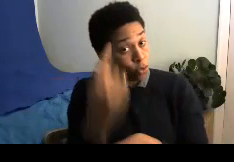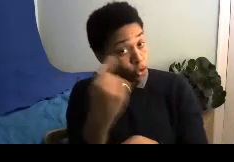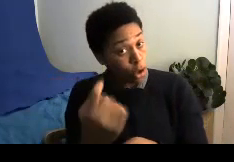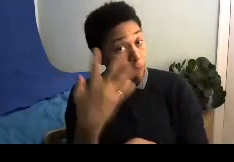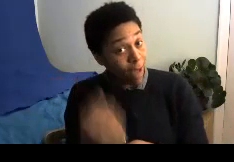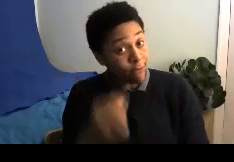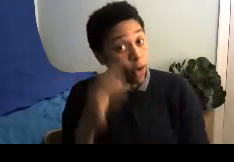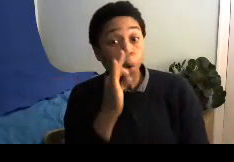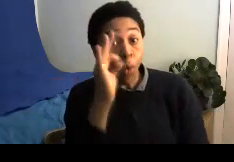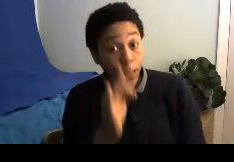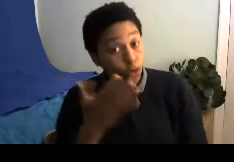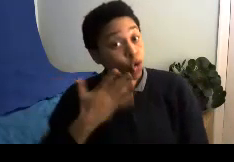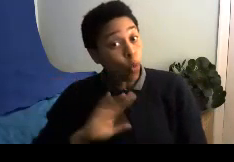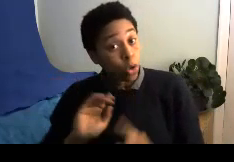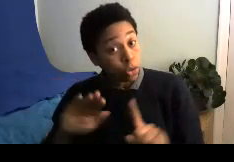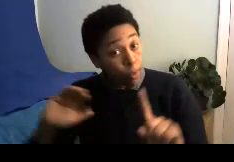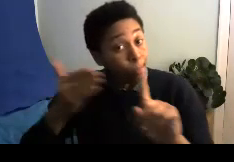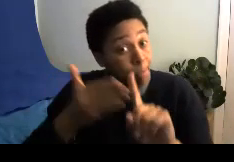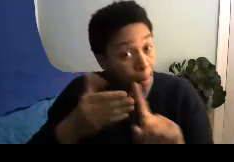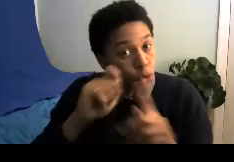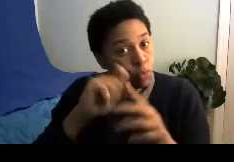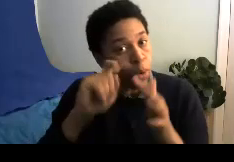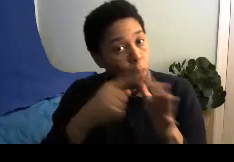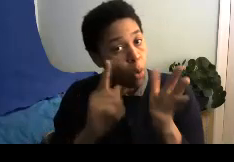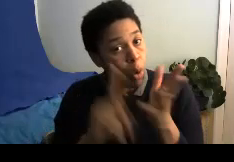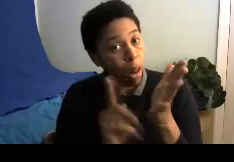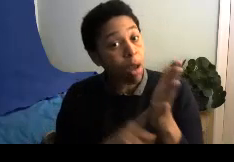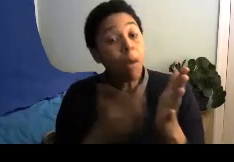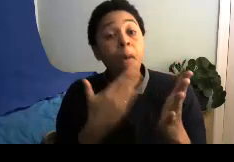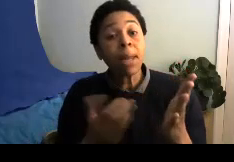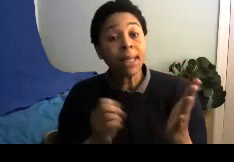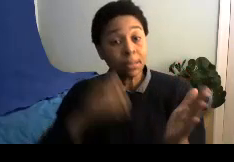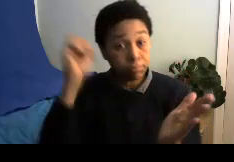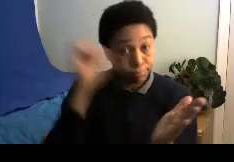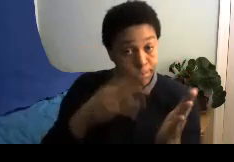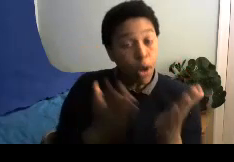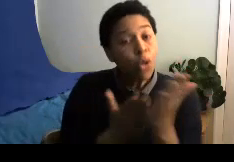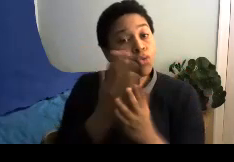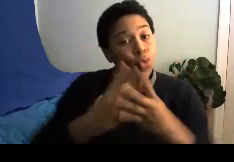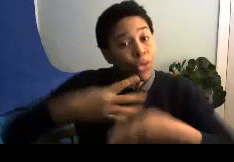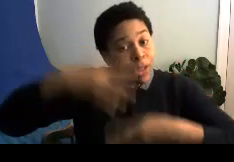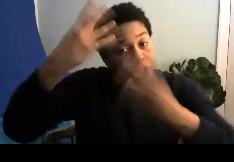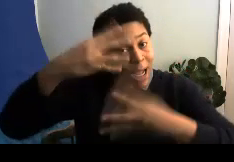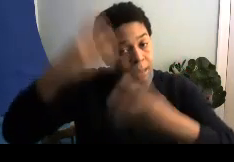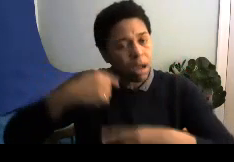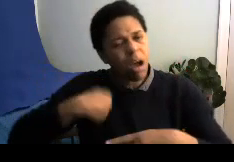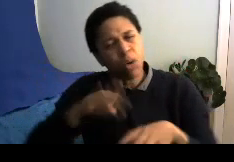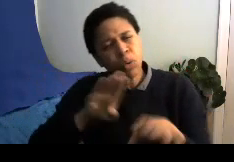questions, please just post them in the chat. And we can go from there. So, Paul, thank you very much.